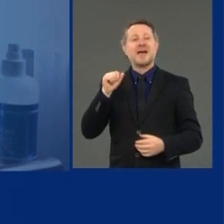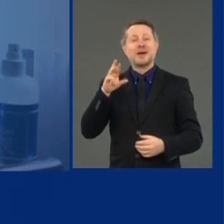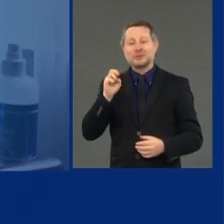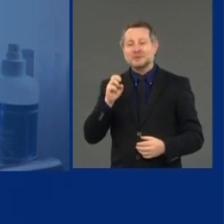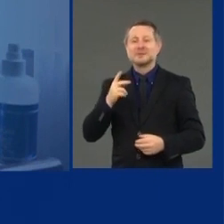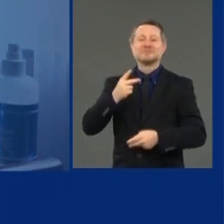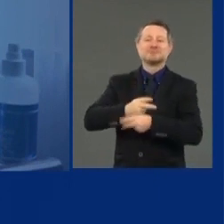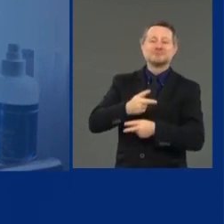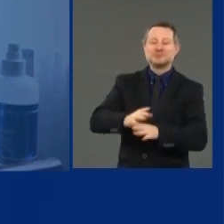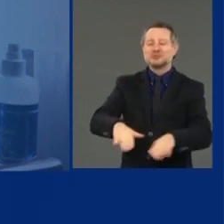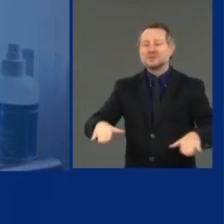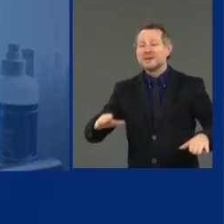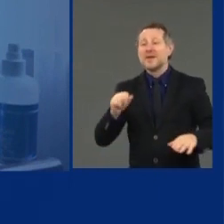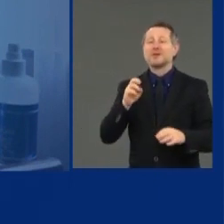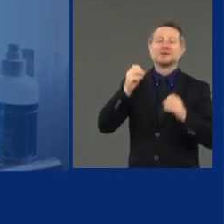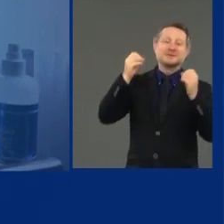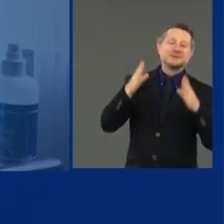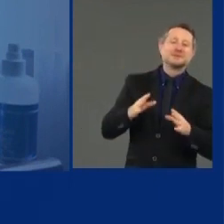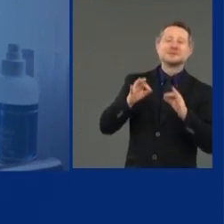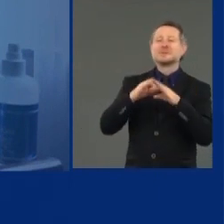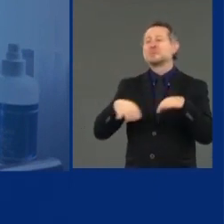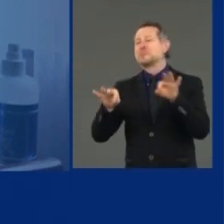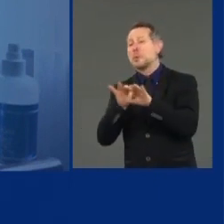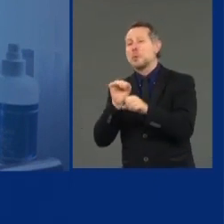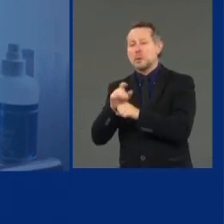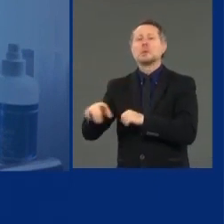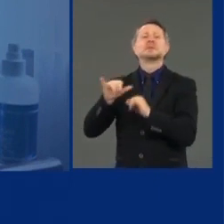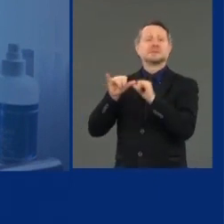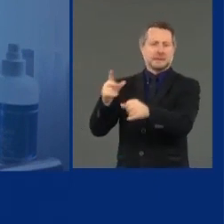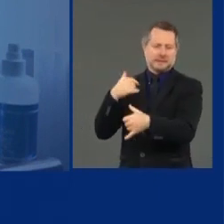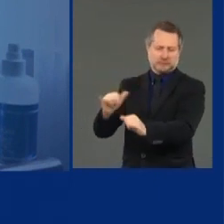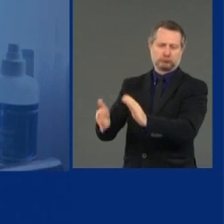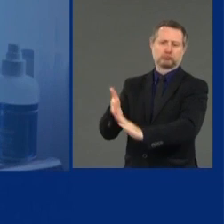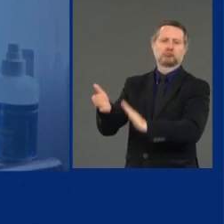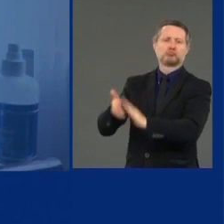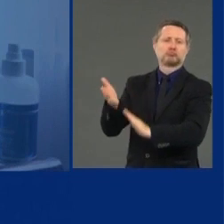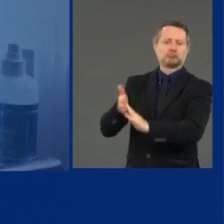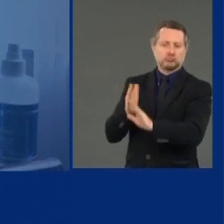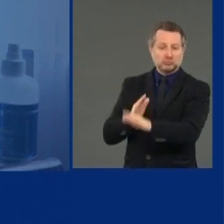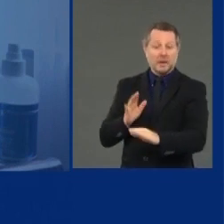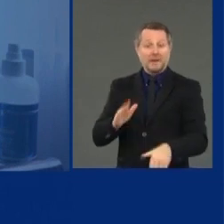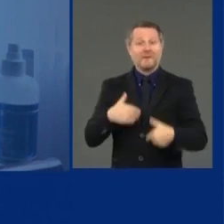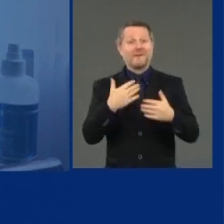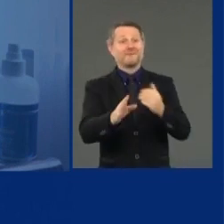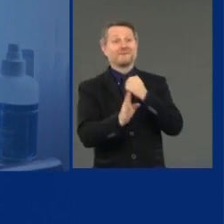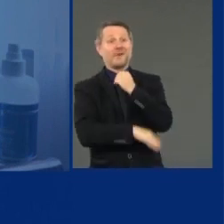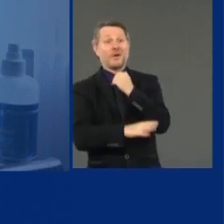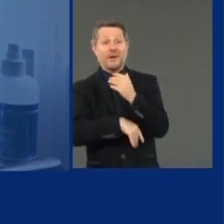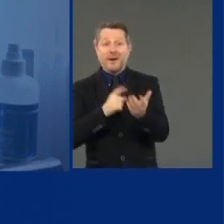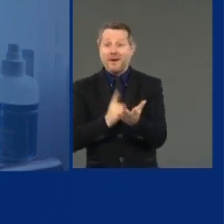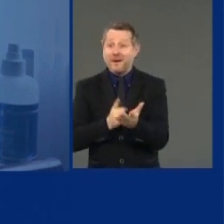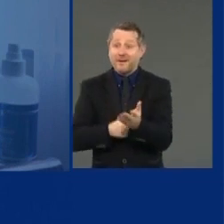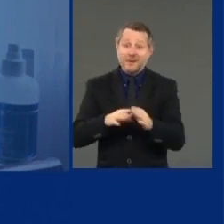CHILD CARE SERVICES FOR ESSENTIAL EMPLOYEES WILL CONTINUE.